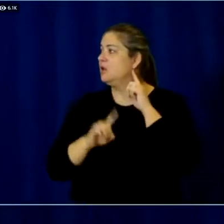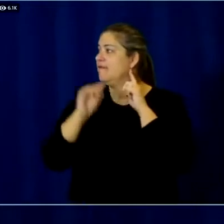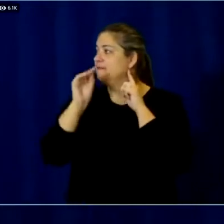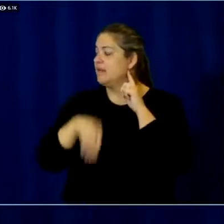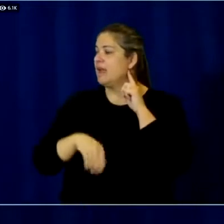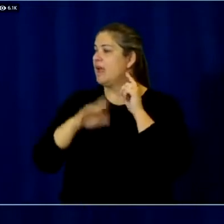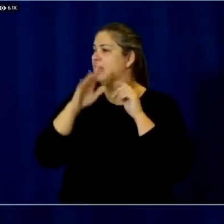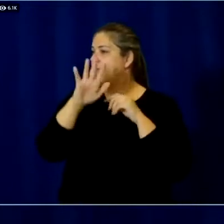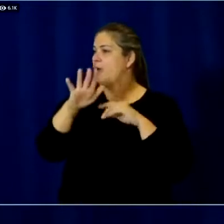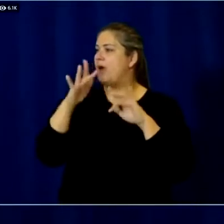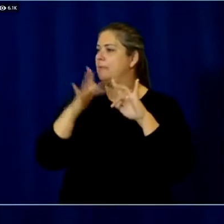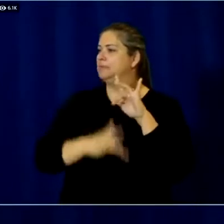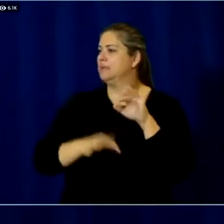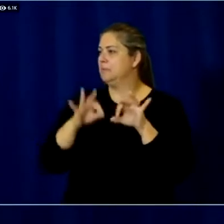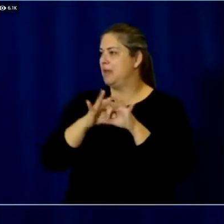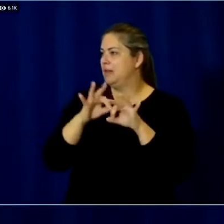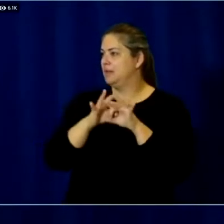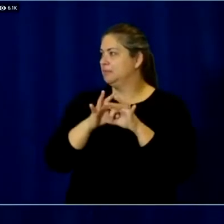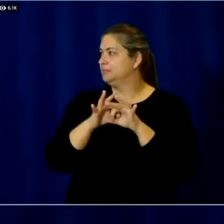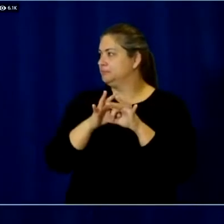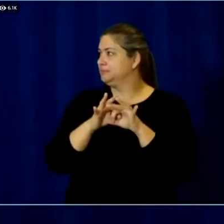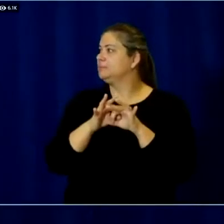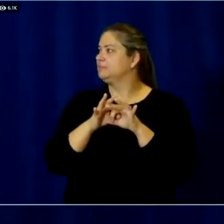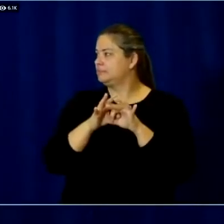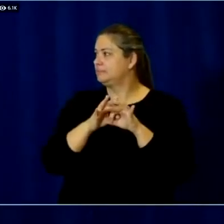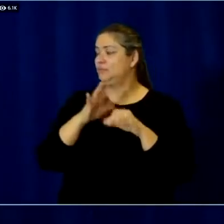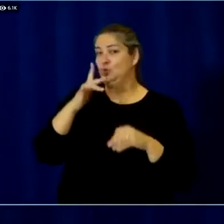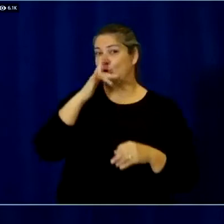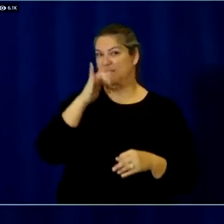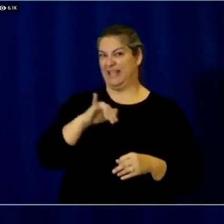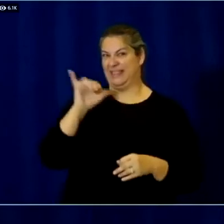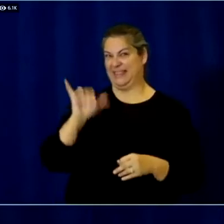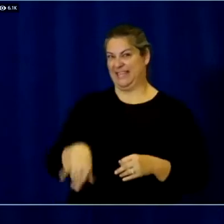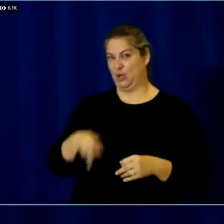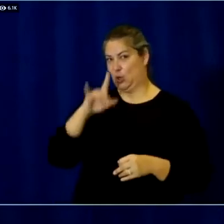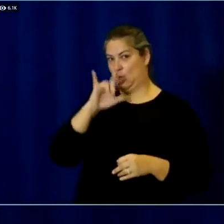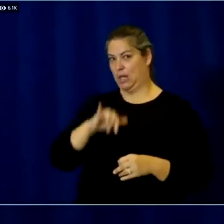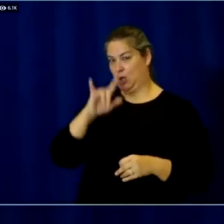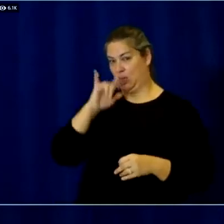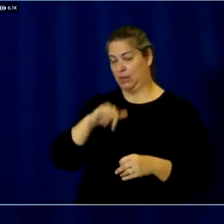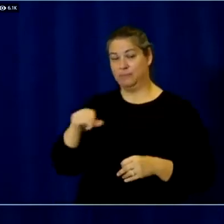you're going to vote this year, so it should look like this official election